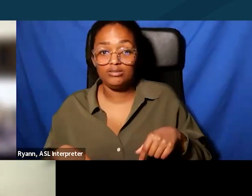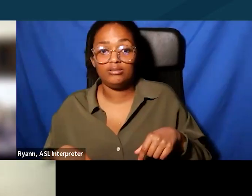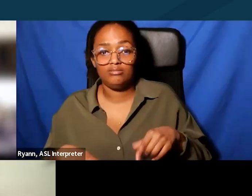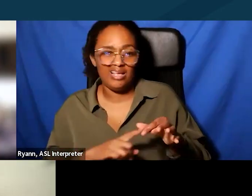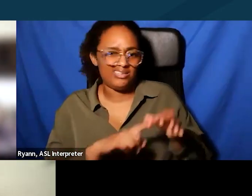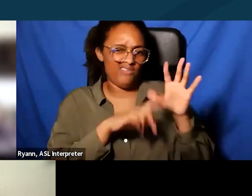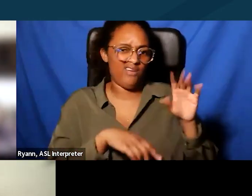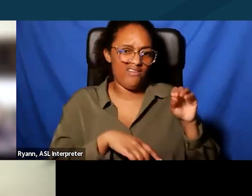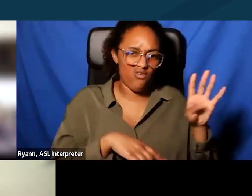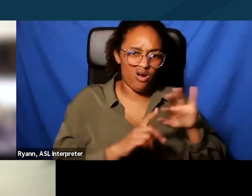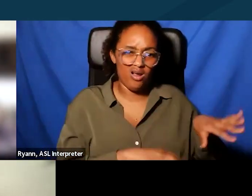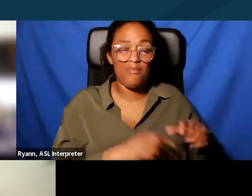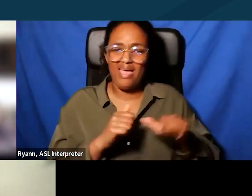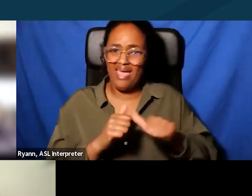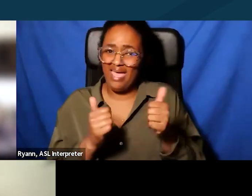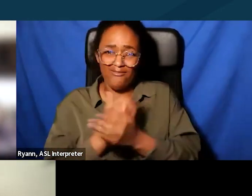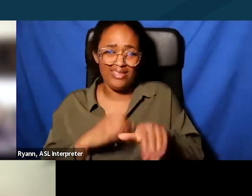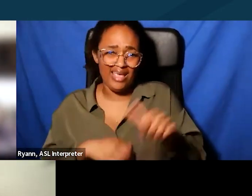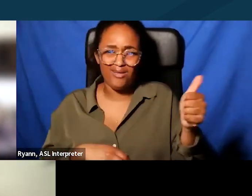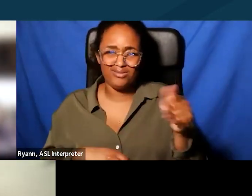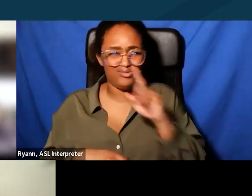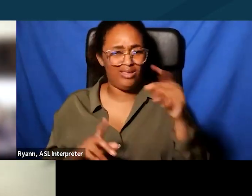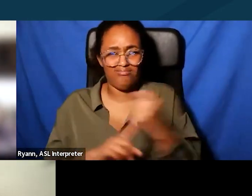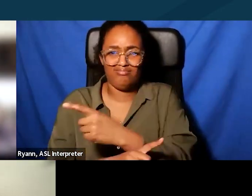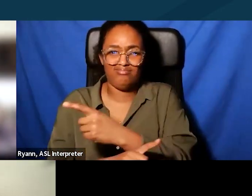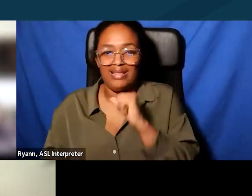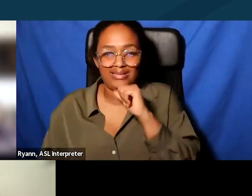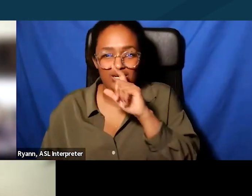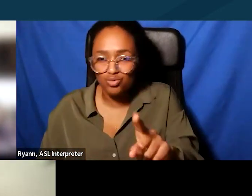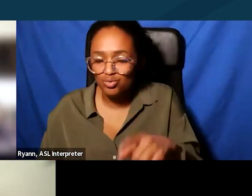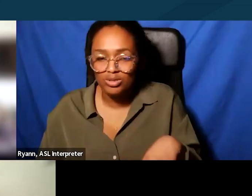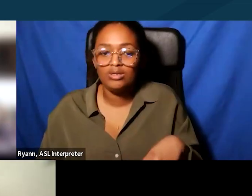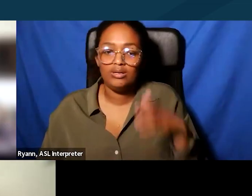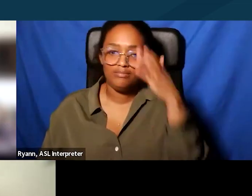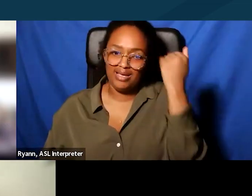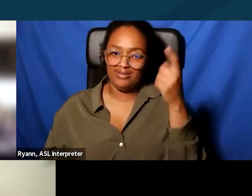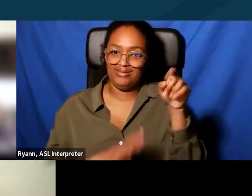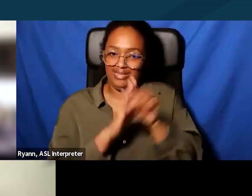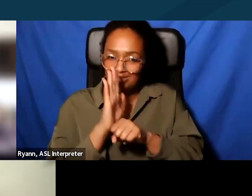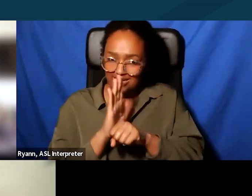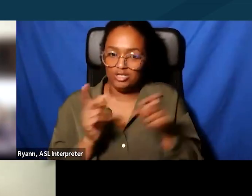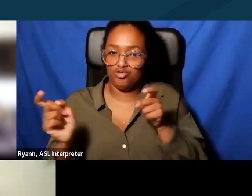a red herring because the states really control the Medicaid program anyway; the Federal Government is just a funding stream.